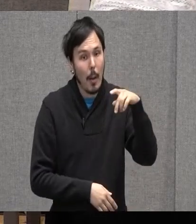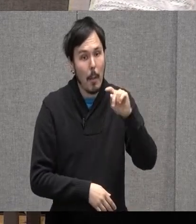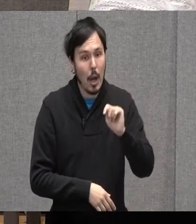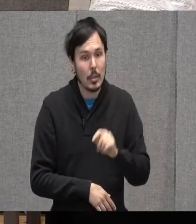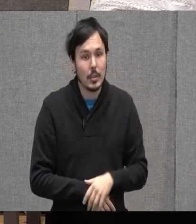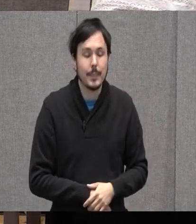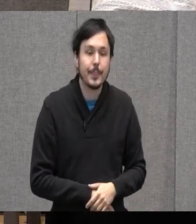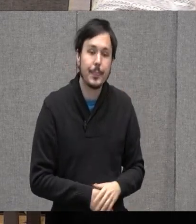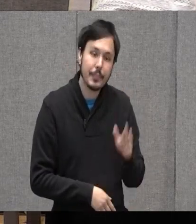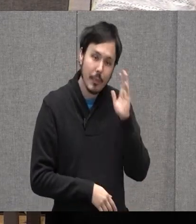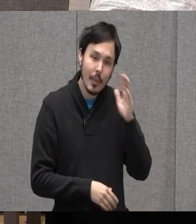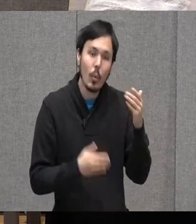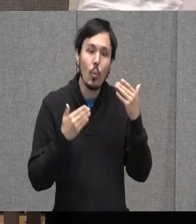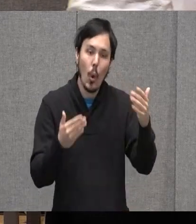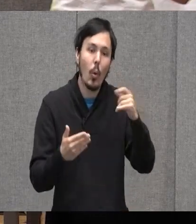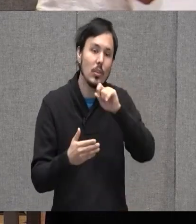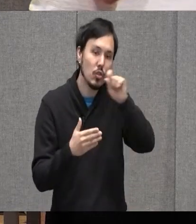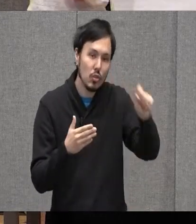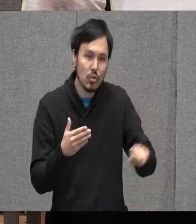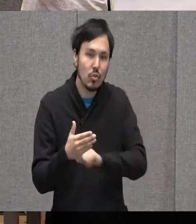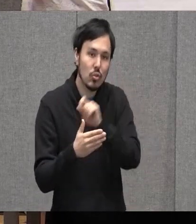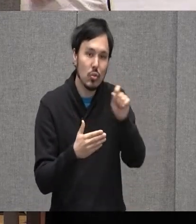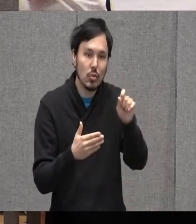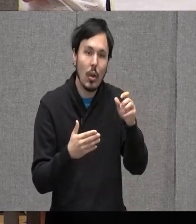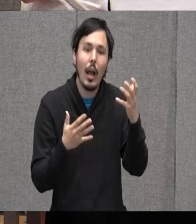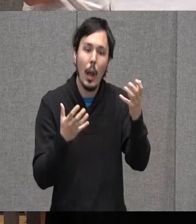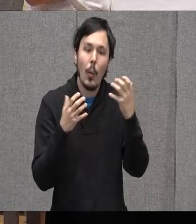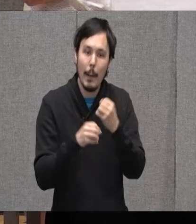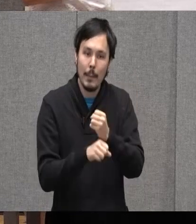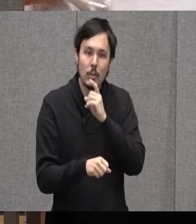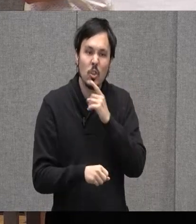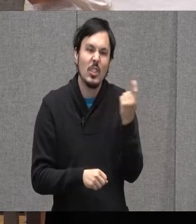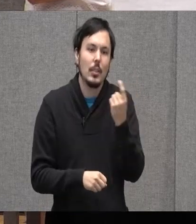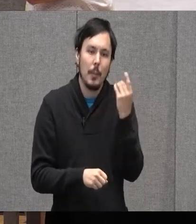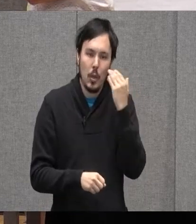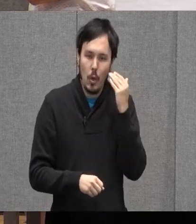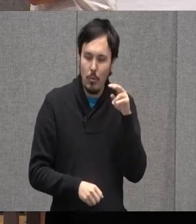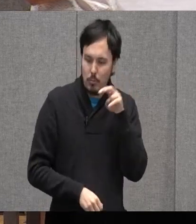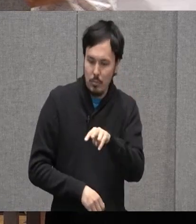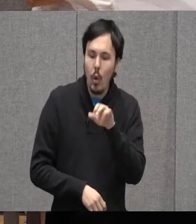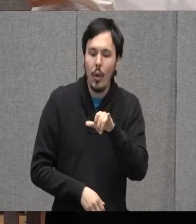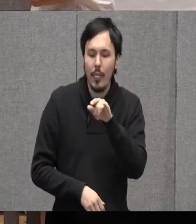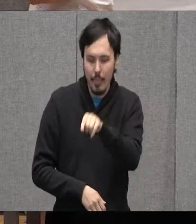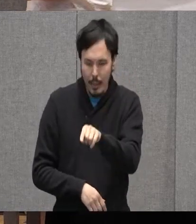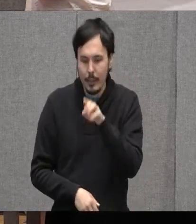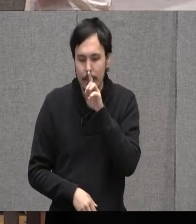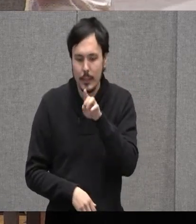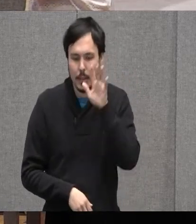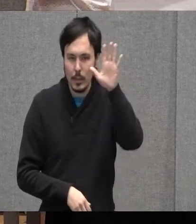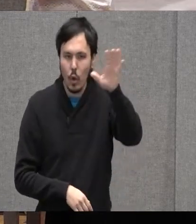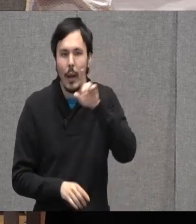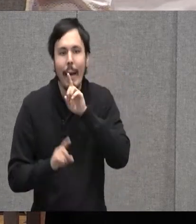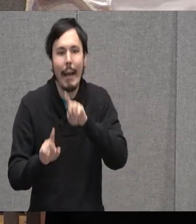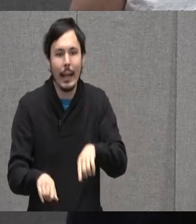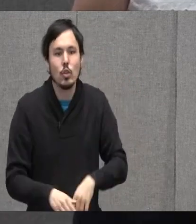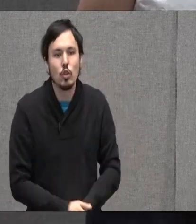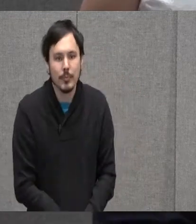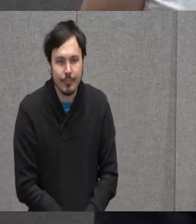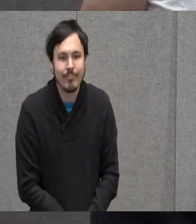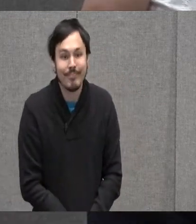And I am going to go ahead and circle that because I wanna make sure that someone knows what my answer to that one question is.